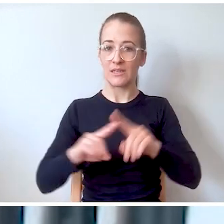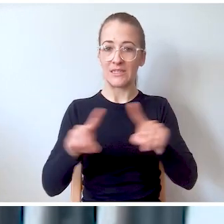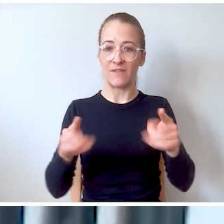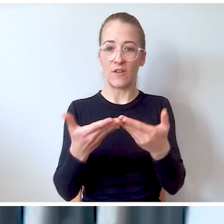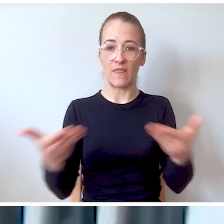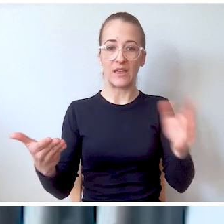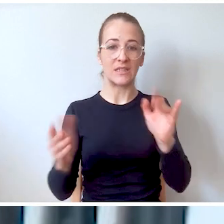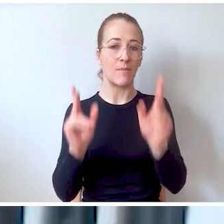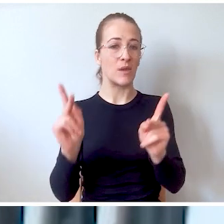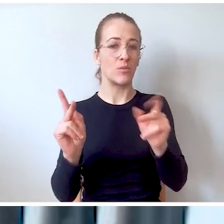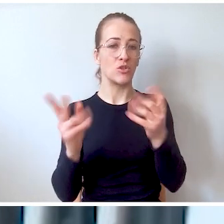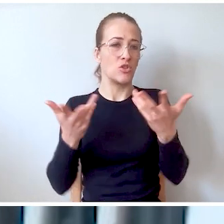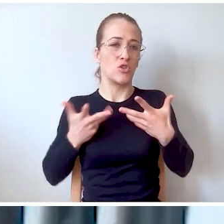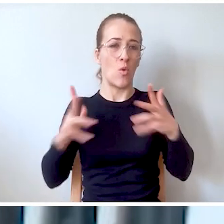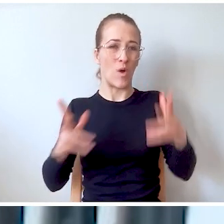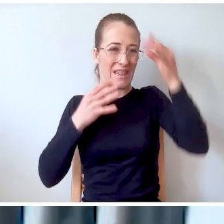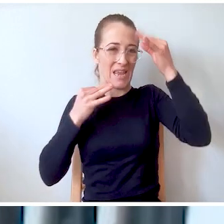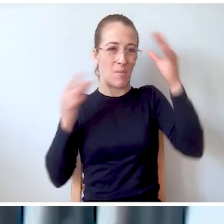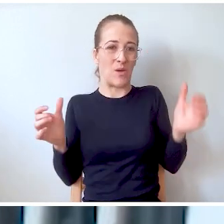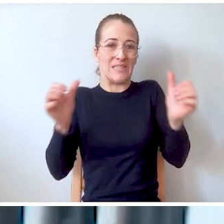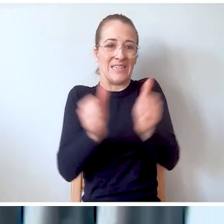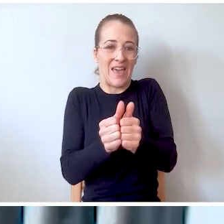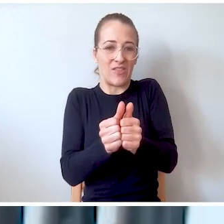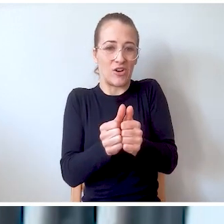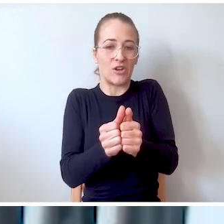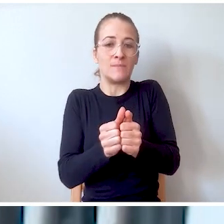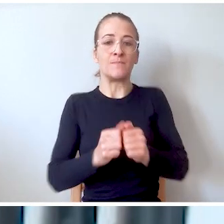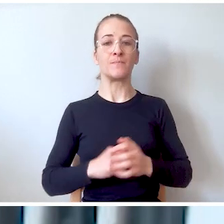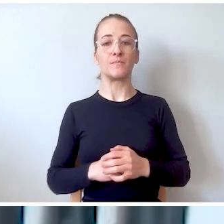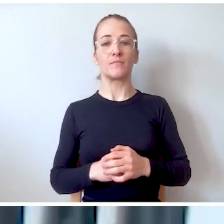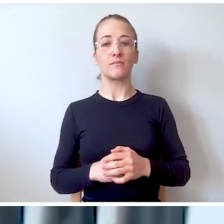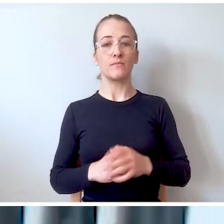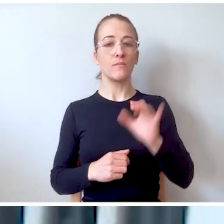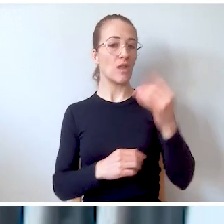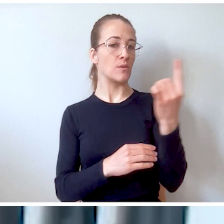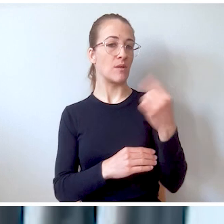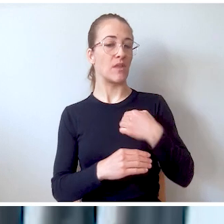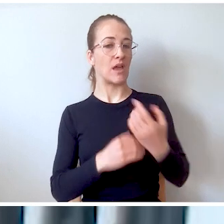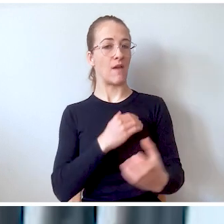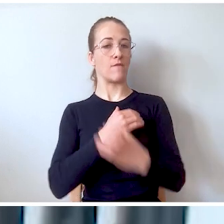that people often don't want to think about together. And yeah, that was something I forced myself to talk about